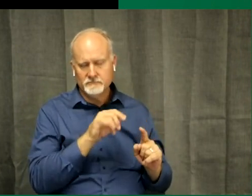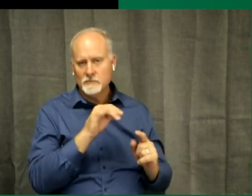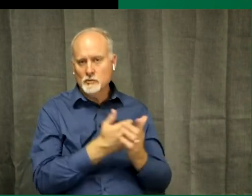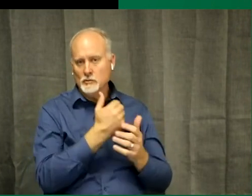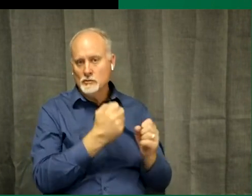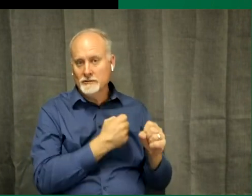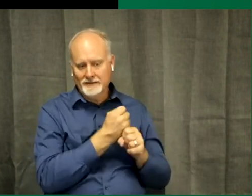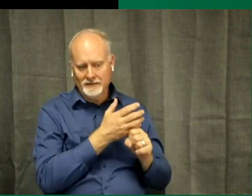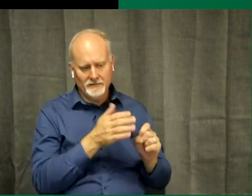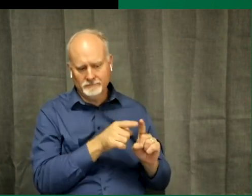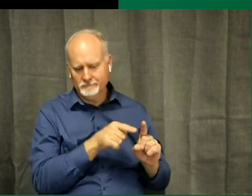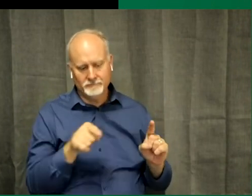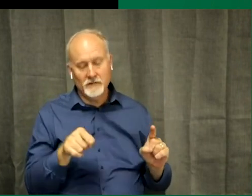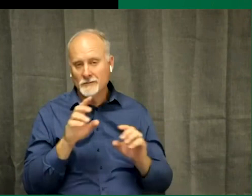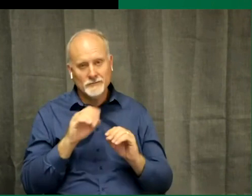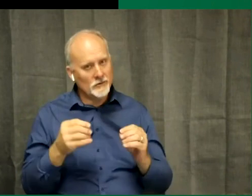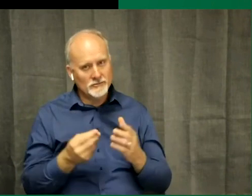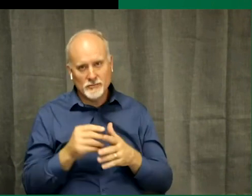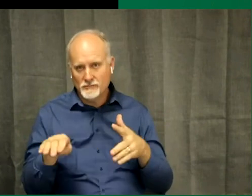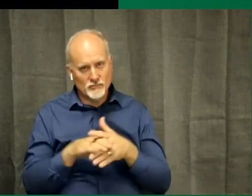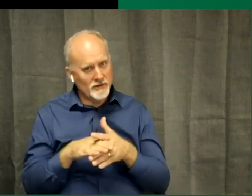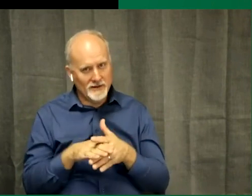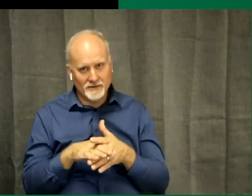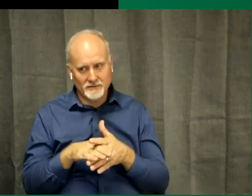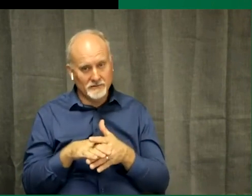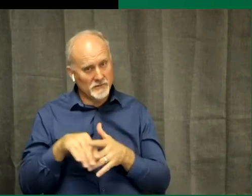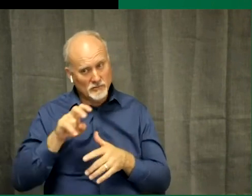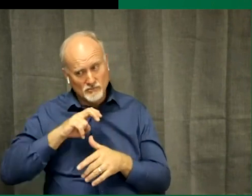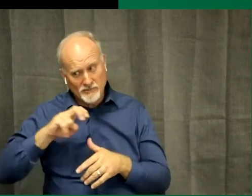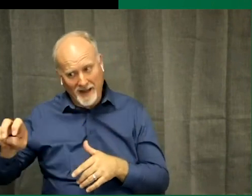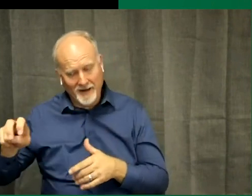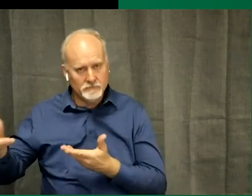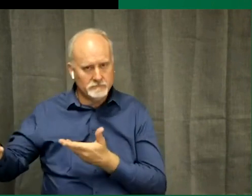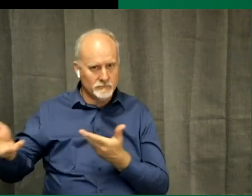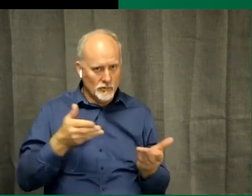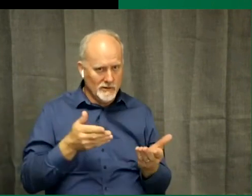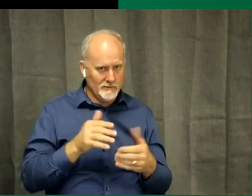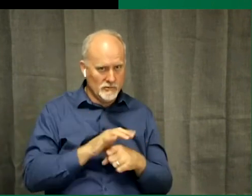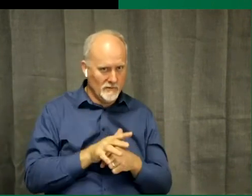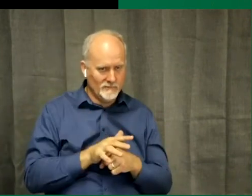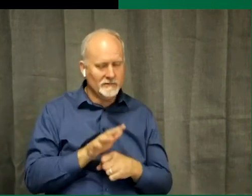no spring break because we know traveling brings infections back in we are asking during that